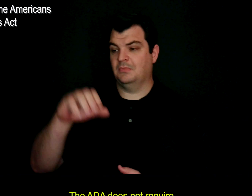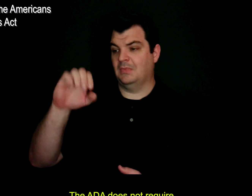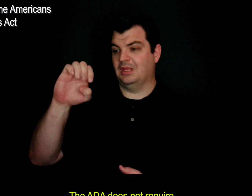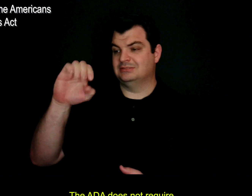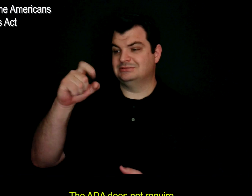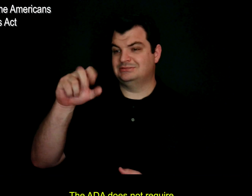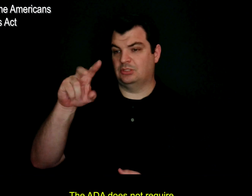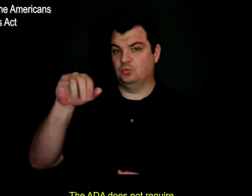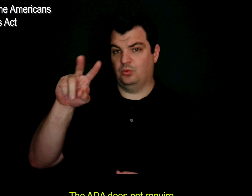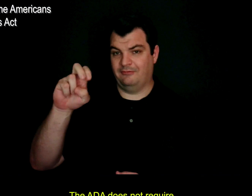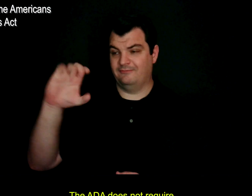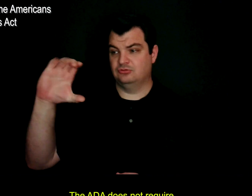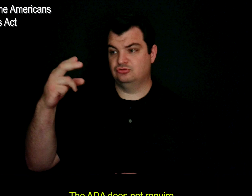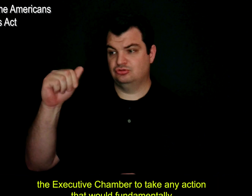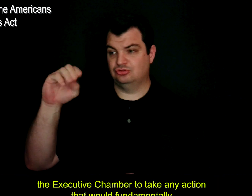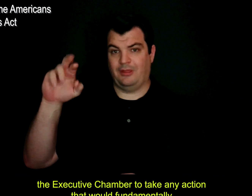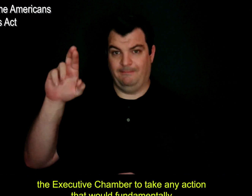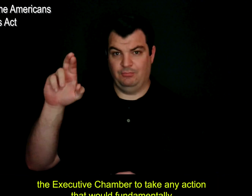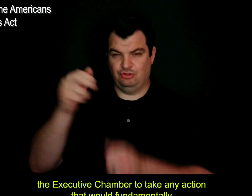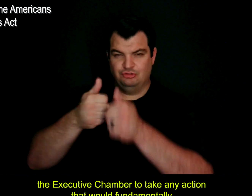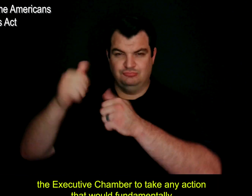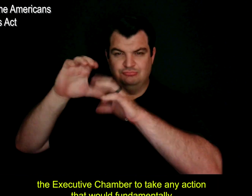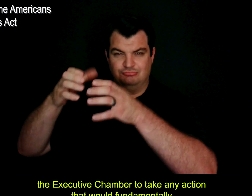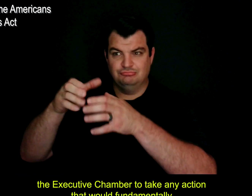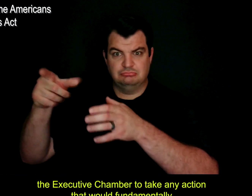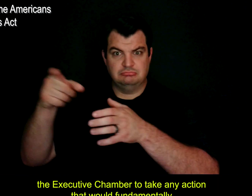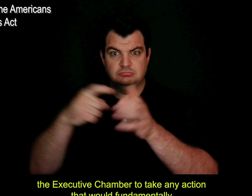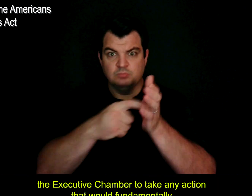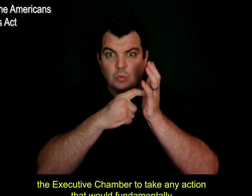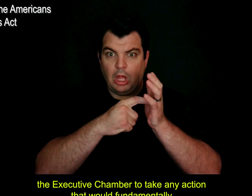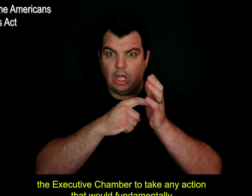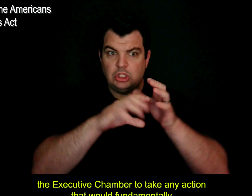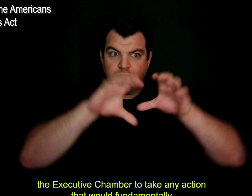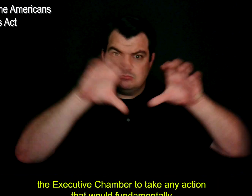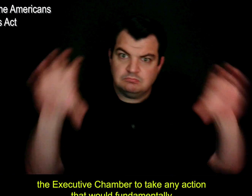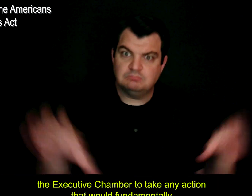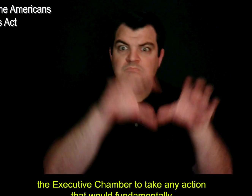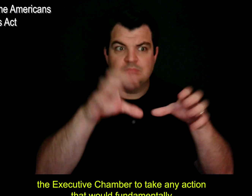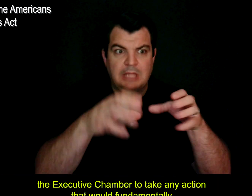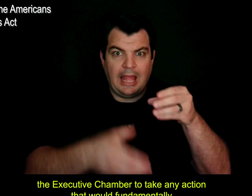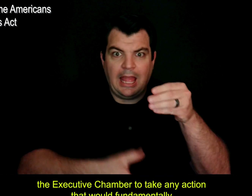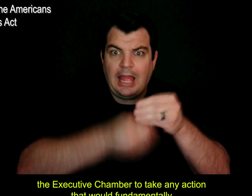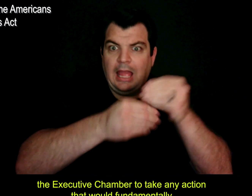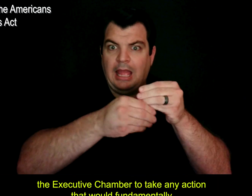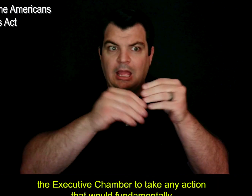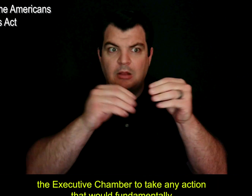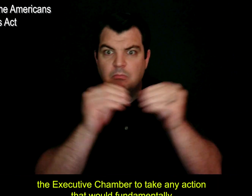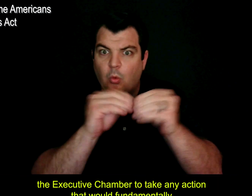The ADA does not require the Executive Chamber to take any action that would fundamentally